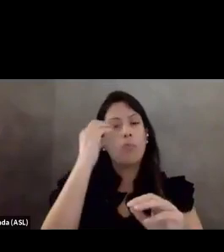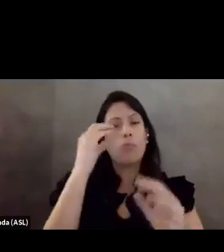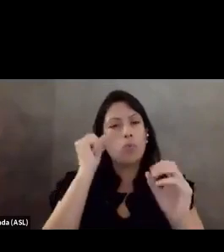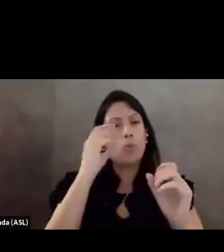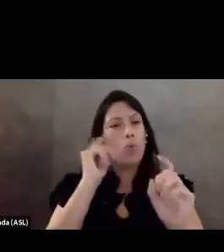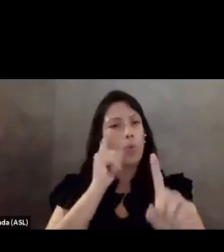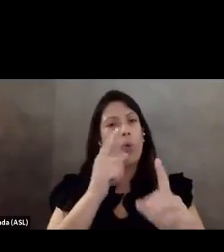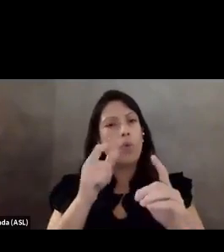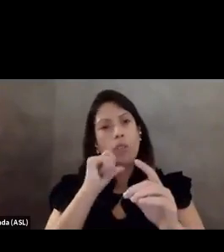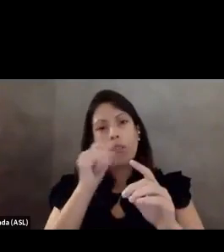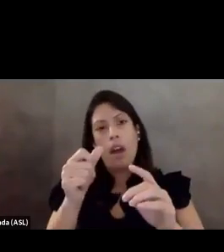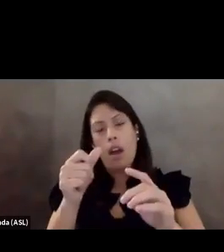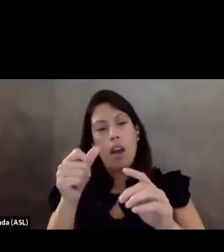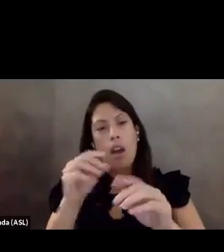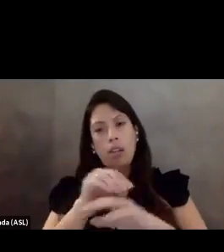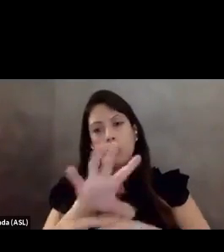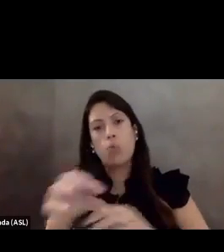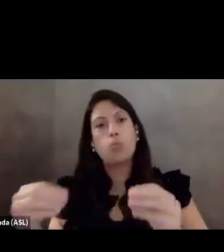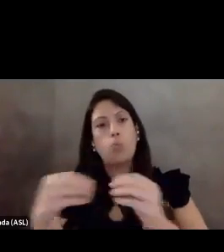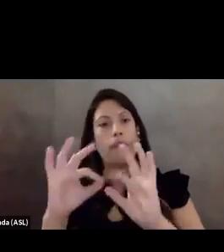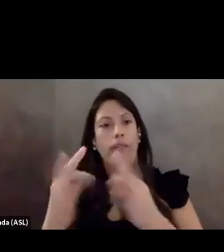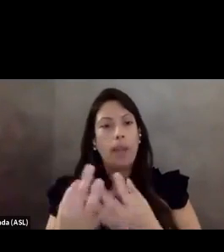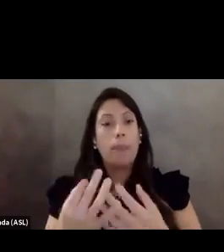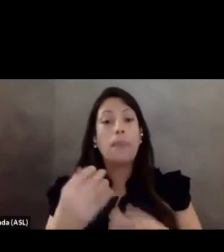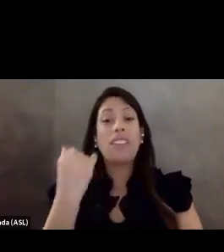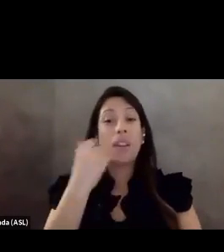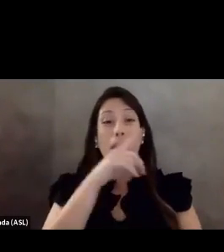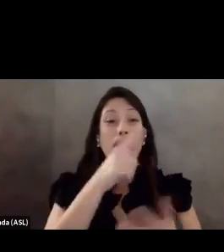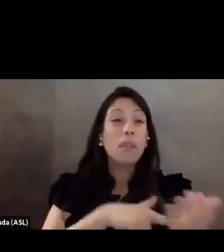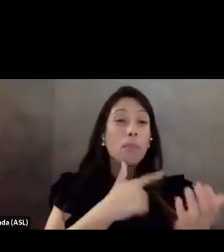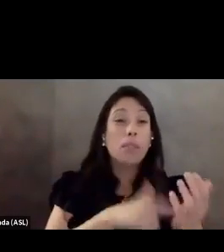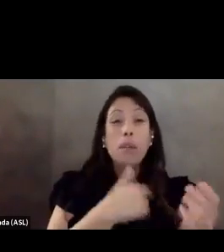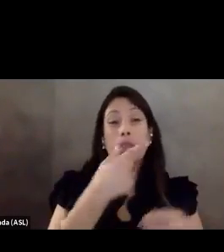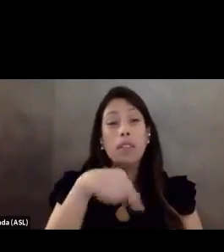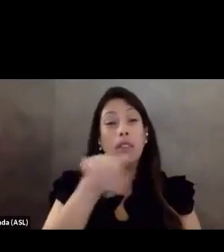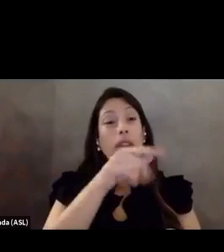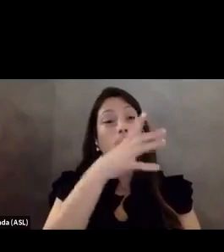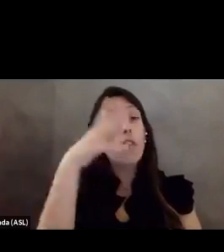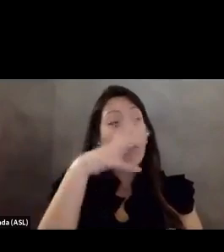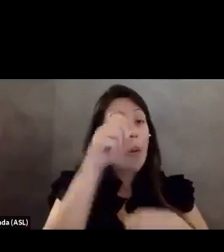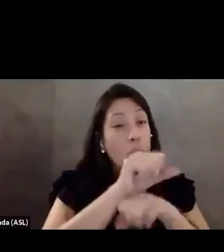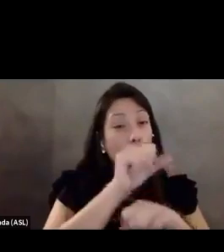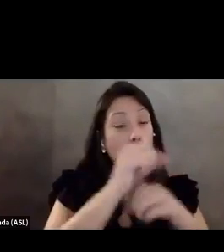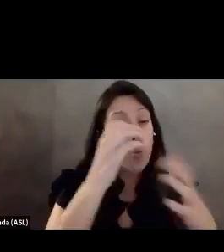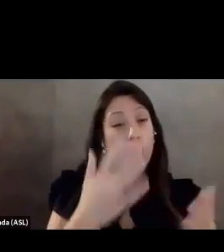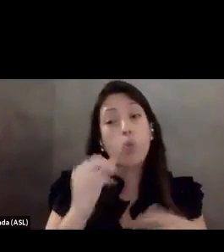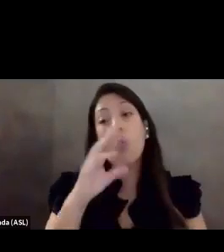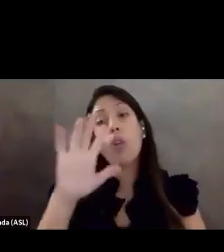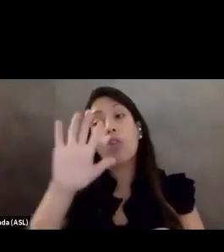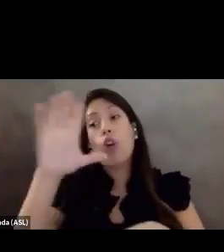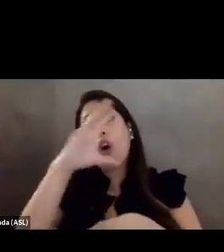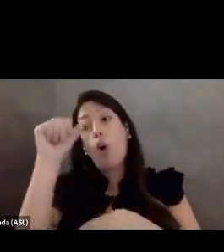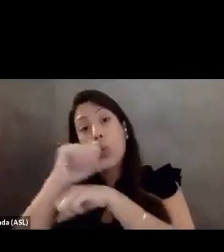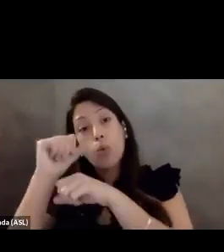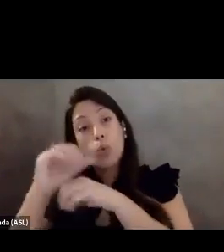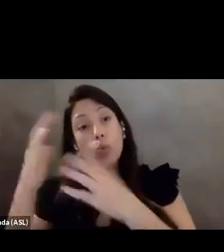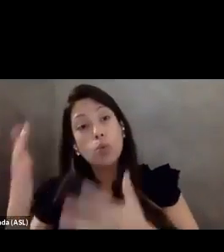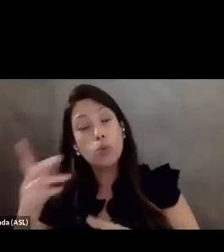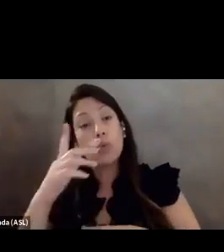They're living with their farm workers. They don't expose other co-workers that they are residing with, that kind of thing.